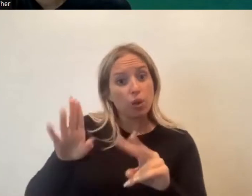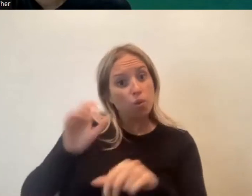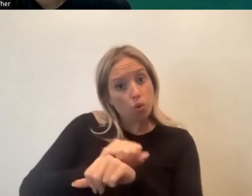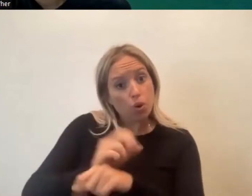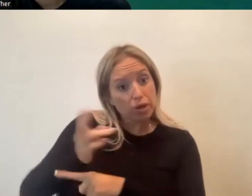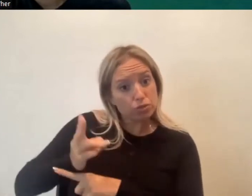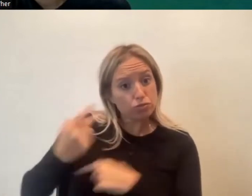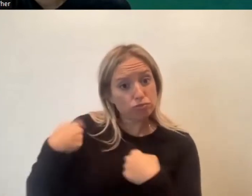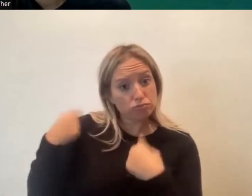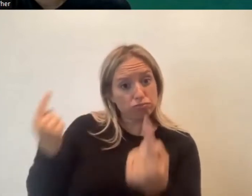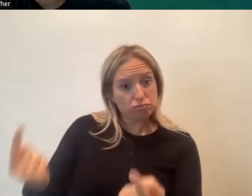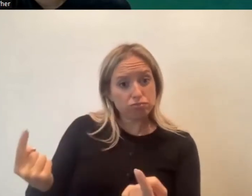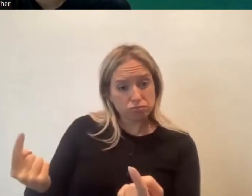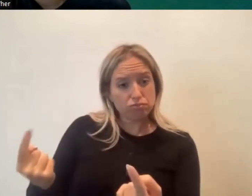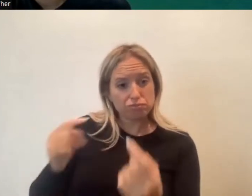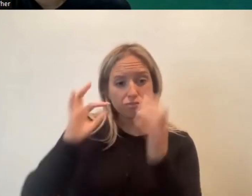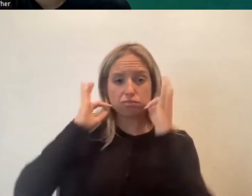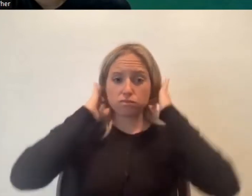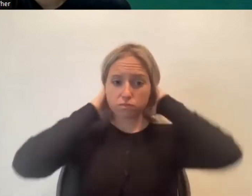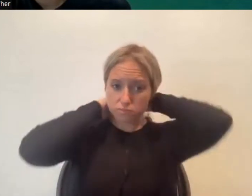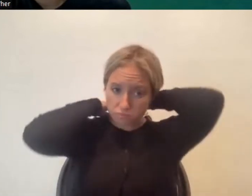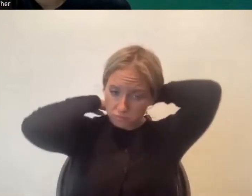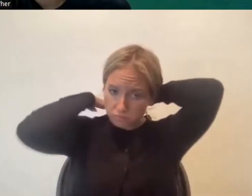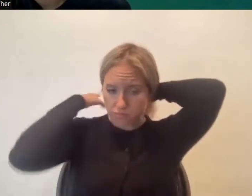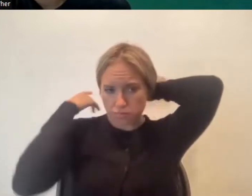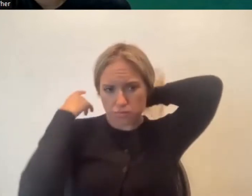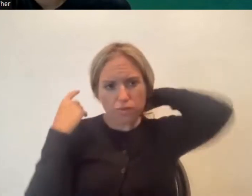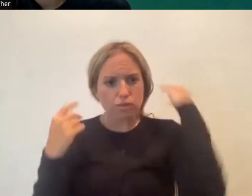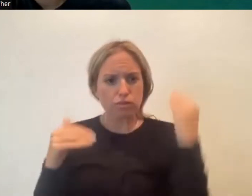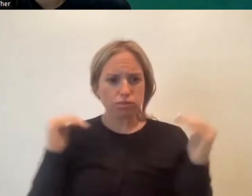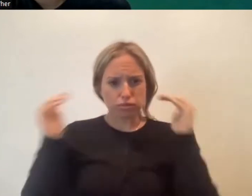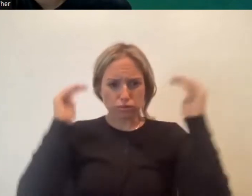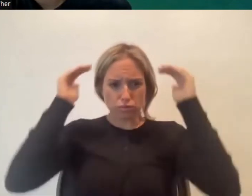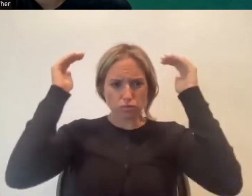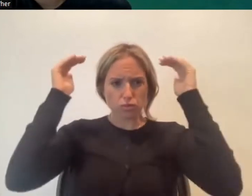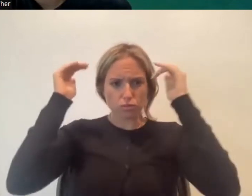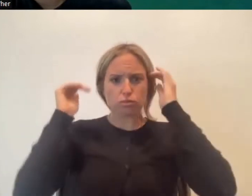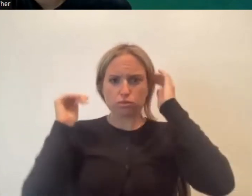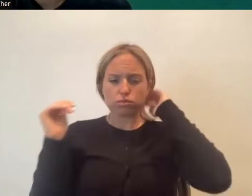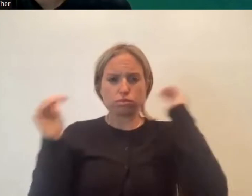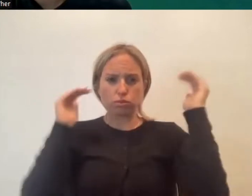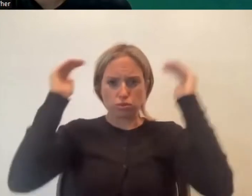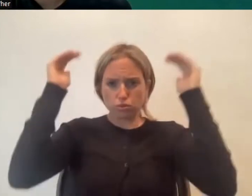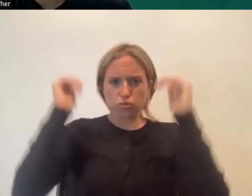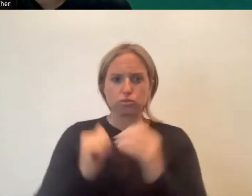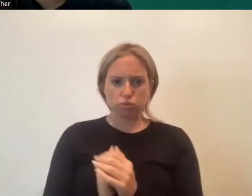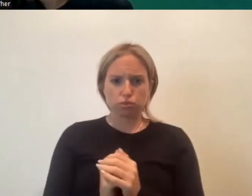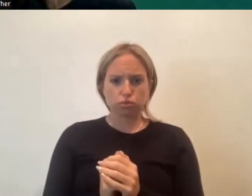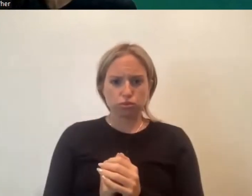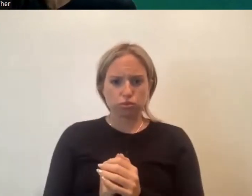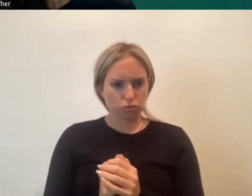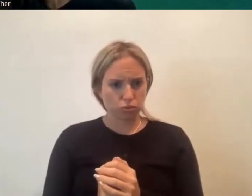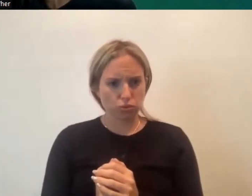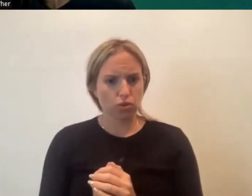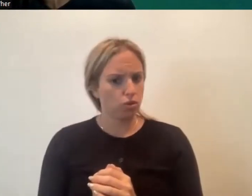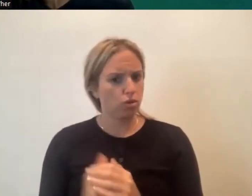Particularly, again, we're talking about adults here and we're talking about adults who've worked in the past.